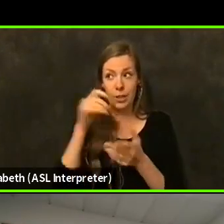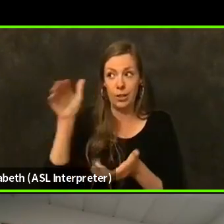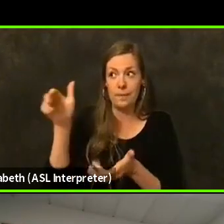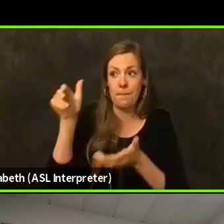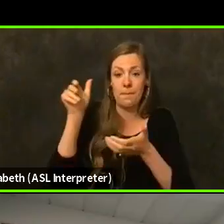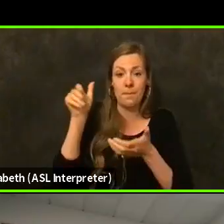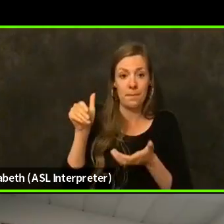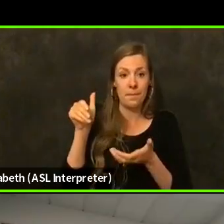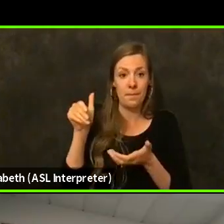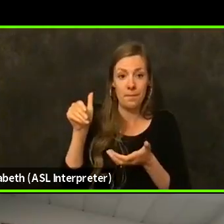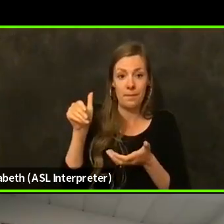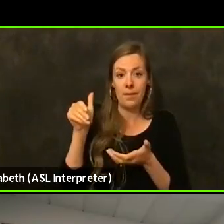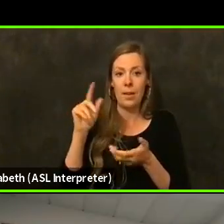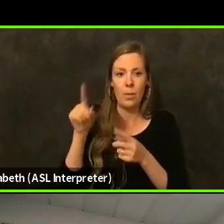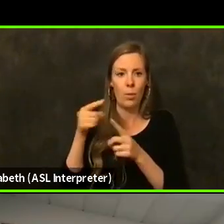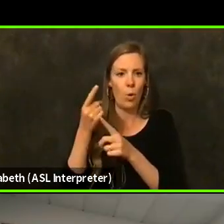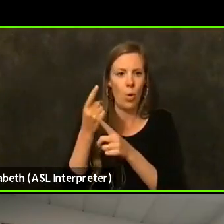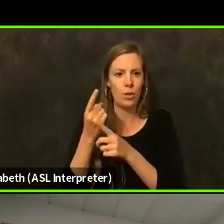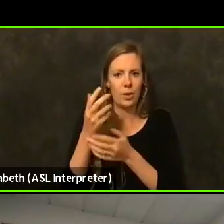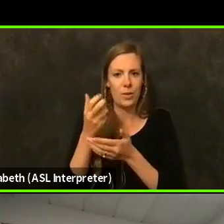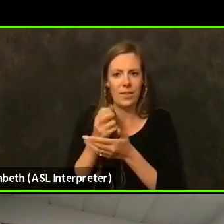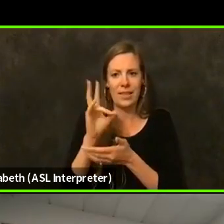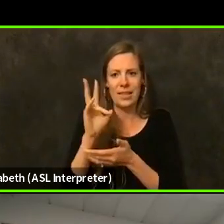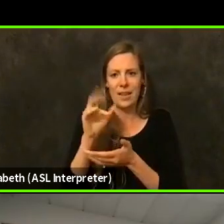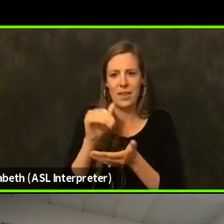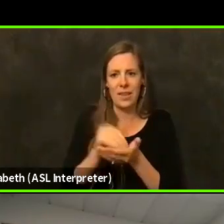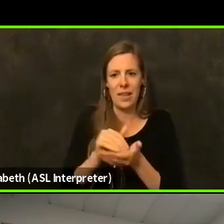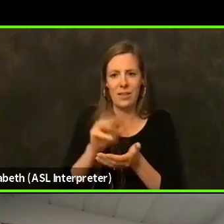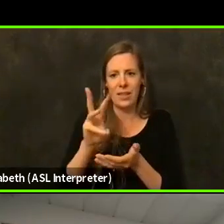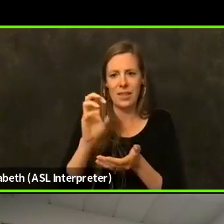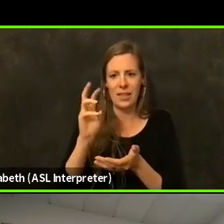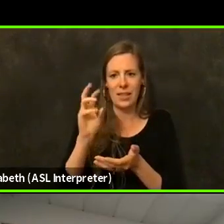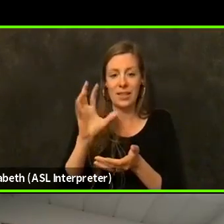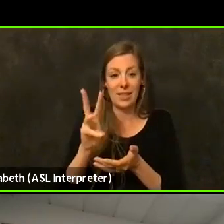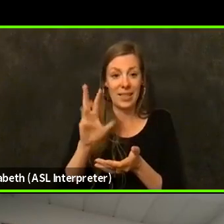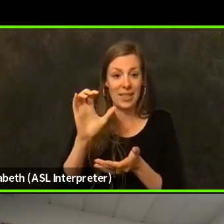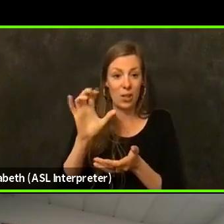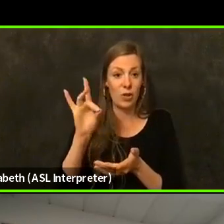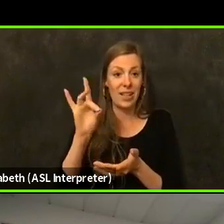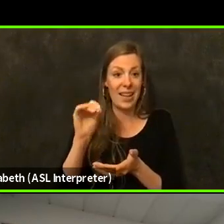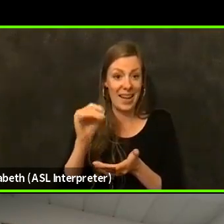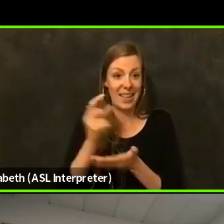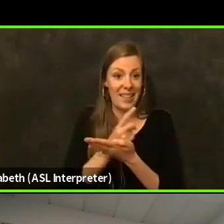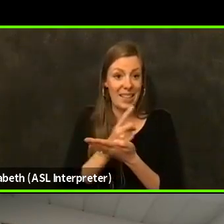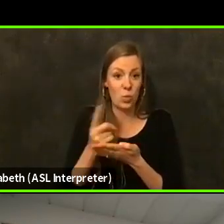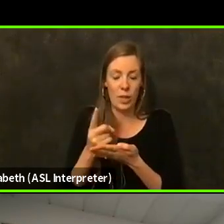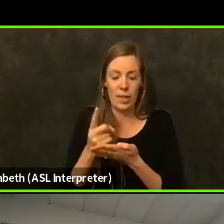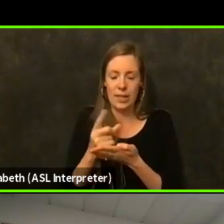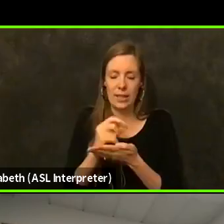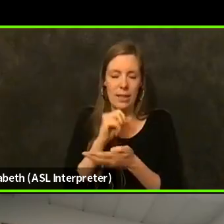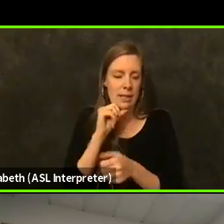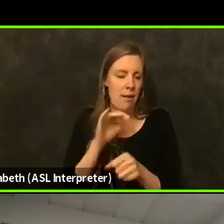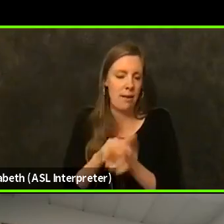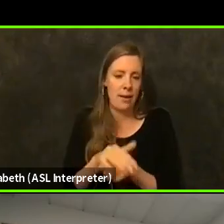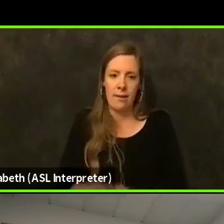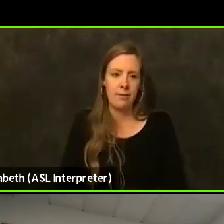are only receiving seven thousand six hundred eighty vaccines this week. That's nowhere near enough to be able to